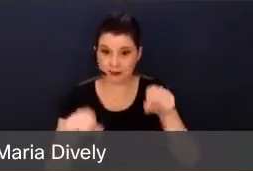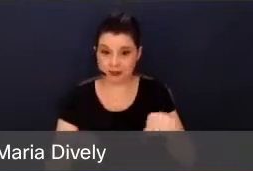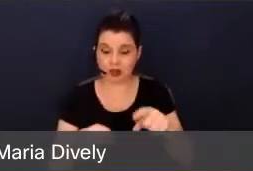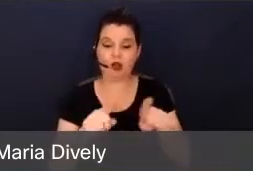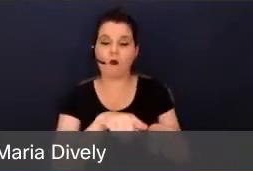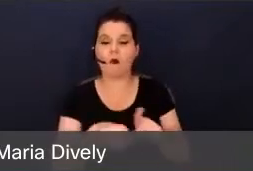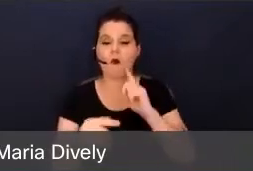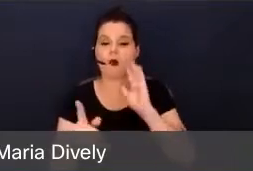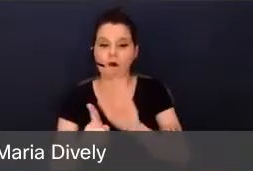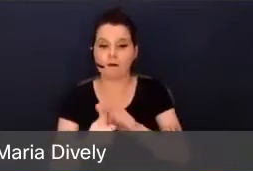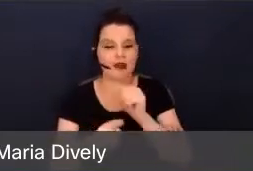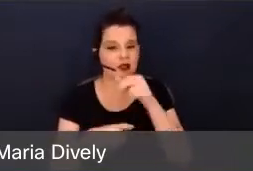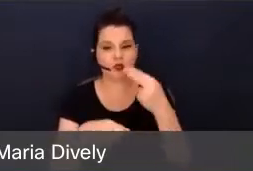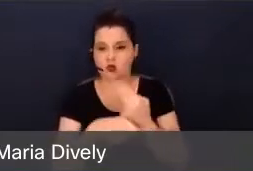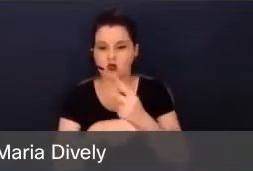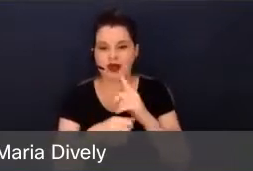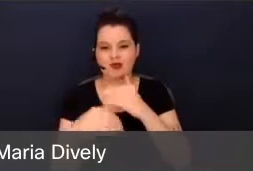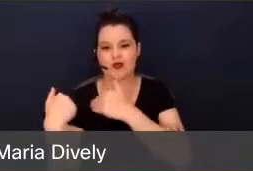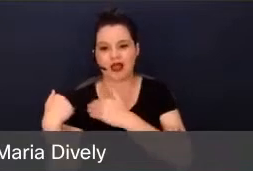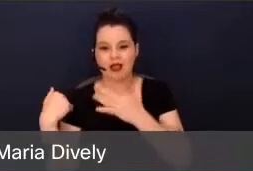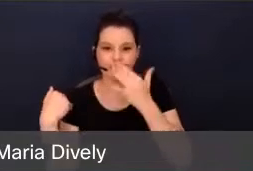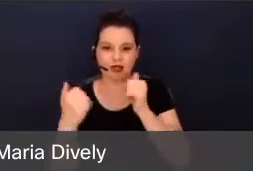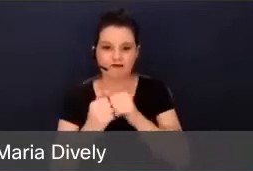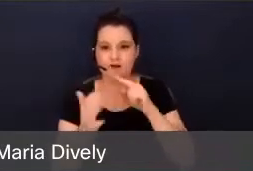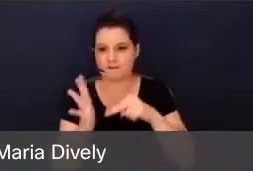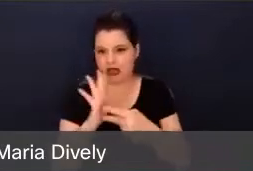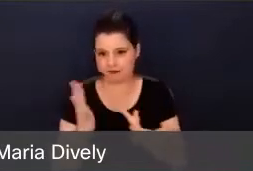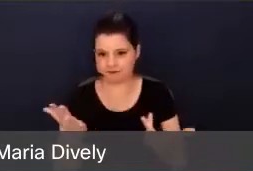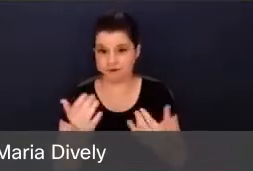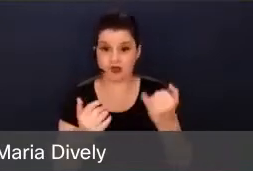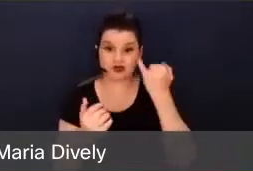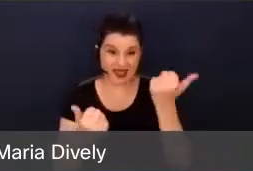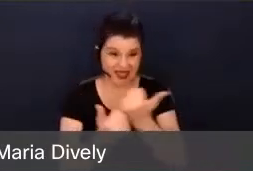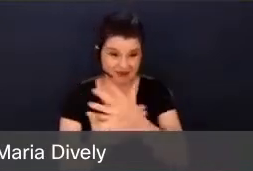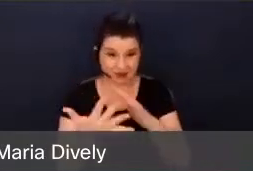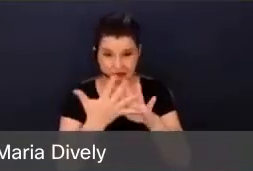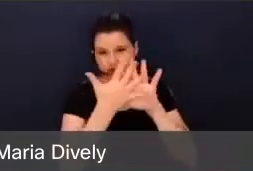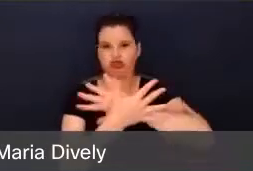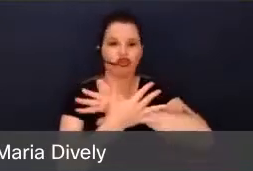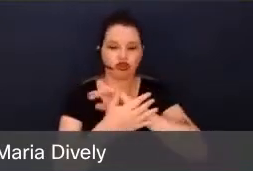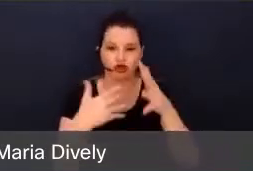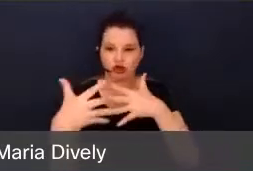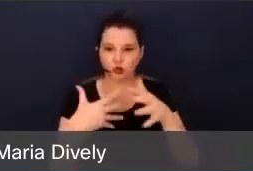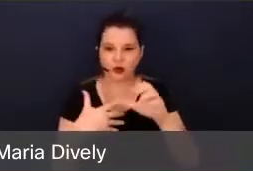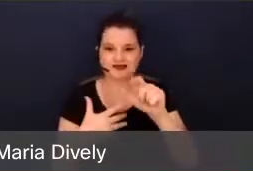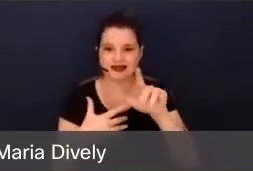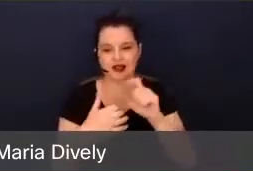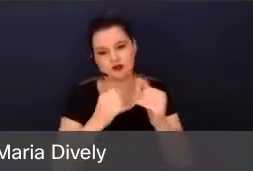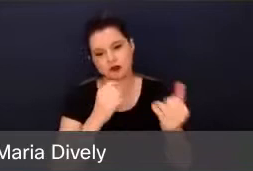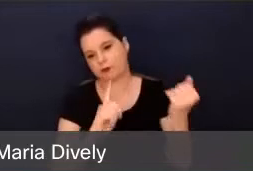remind you not to rely on color for meaning. So if everything's kind of blurred together in grayscale, then you know you need to go back and make